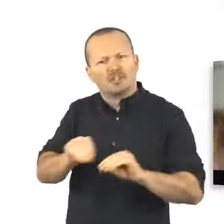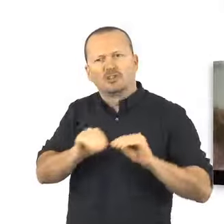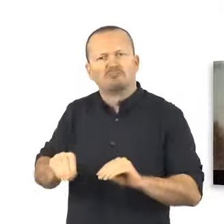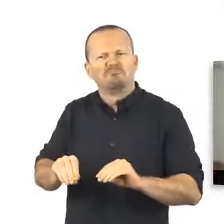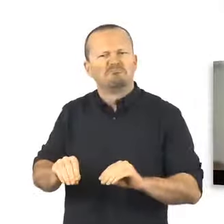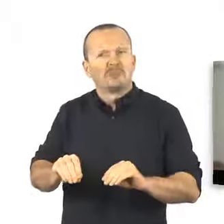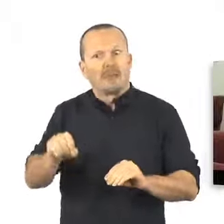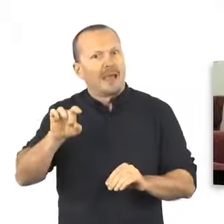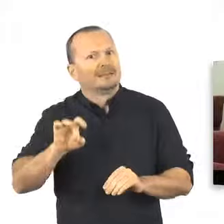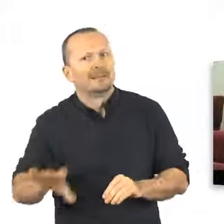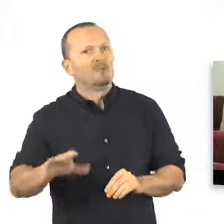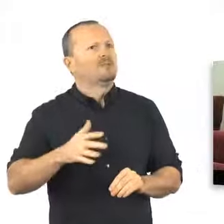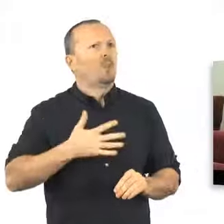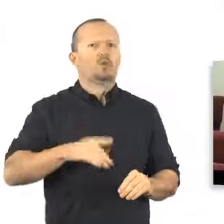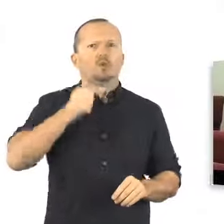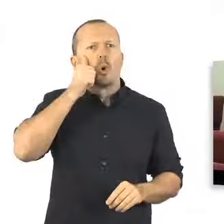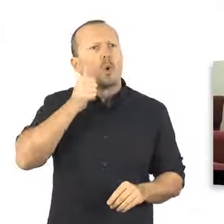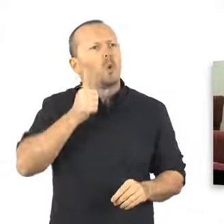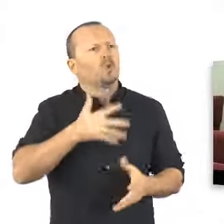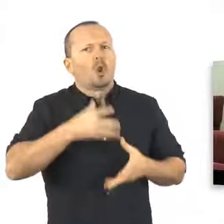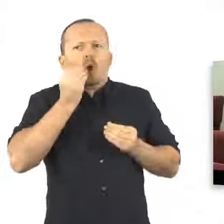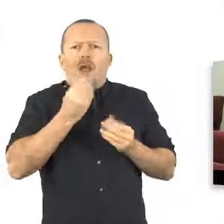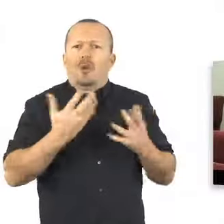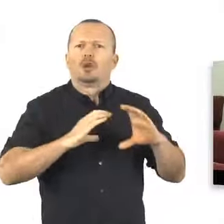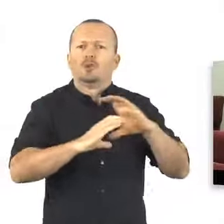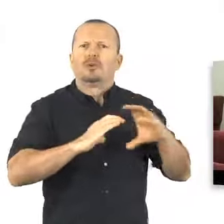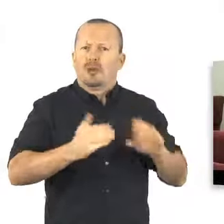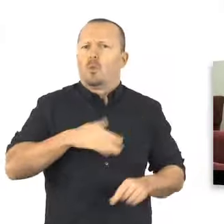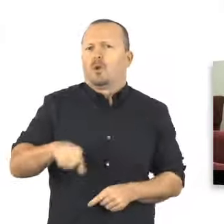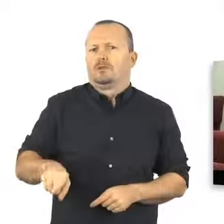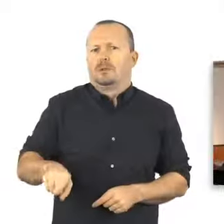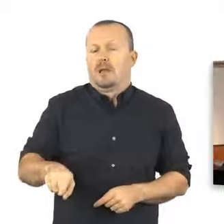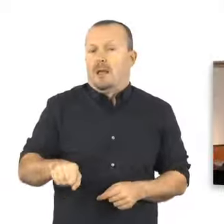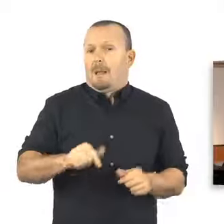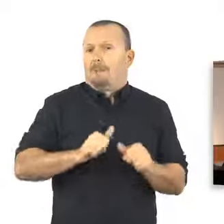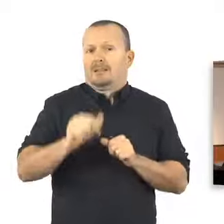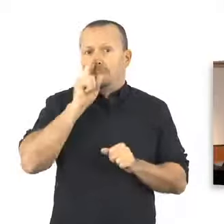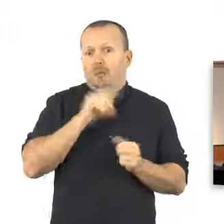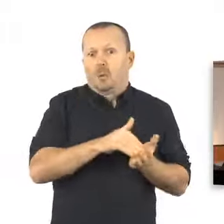them language, they have to want to learn how to communicate and the best people to